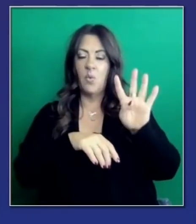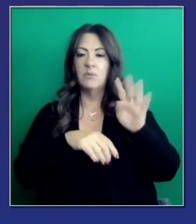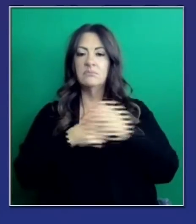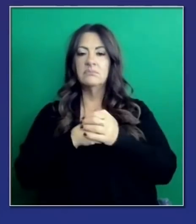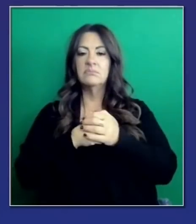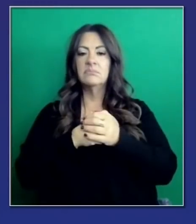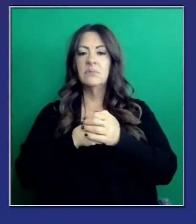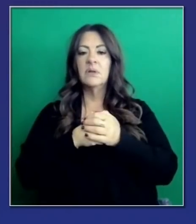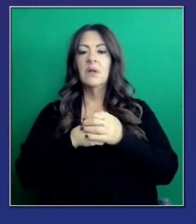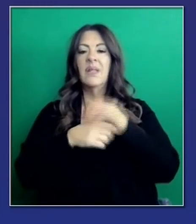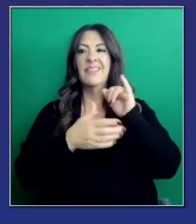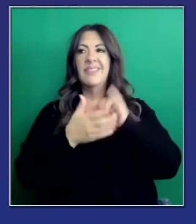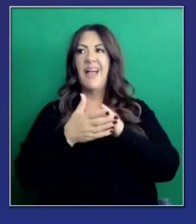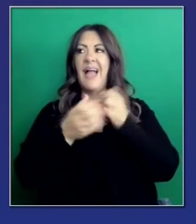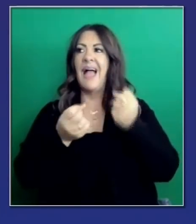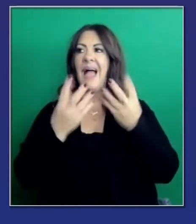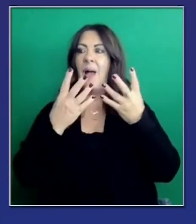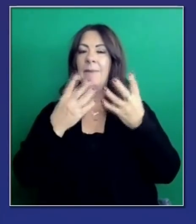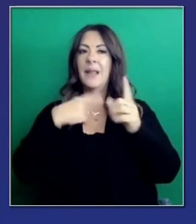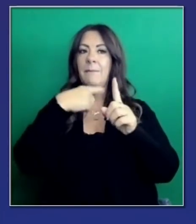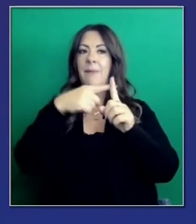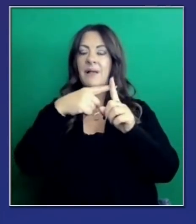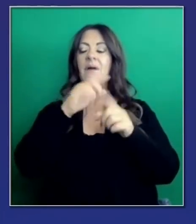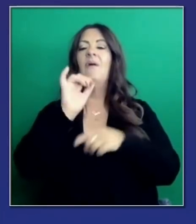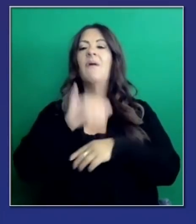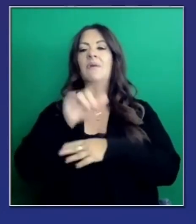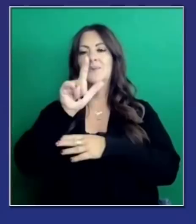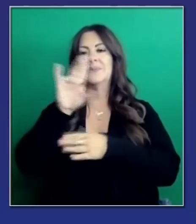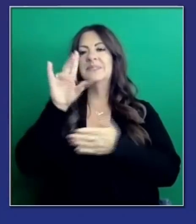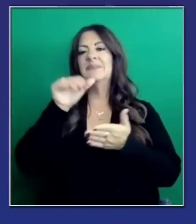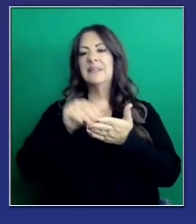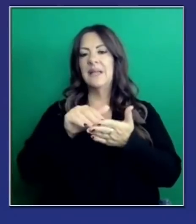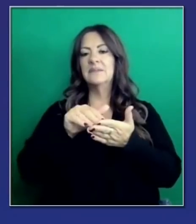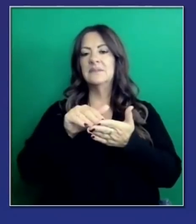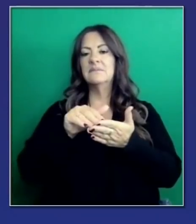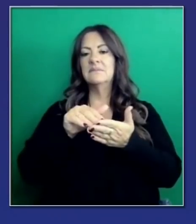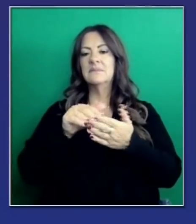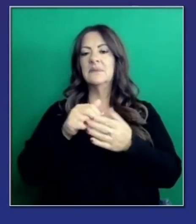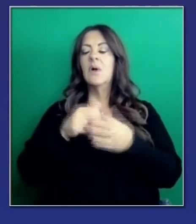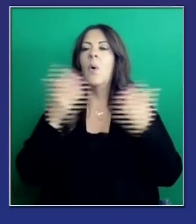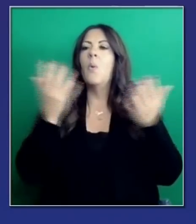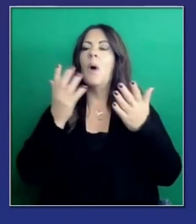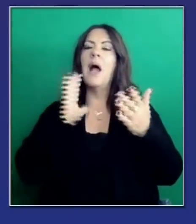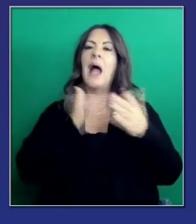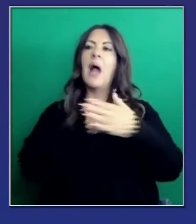THAT REPORTING PERIOD. 440,000 TESTS ON JANUARY 24. 27,000 CASES.